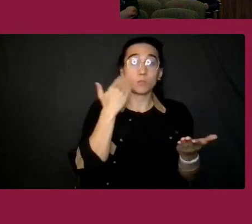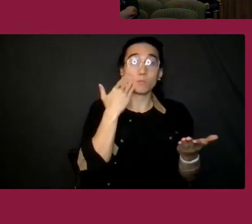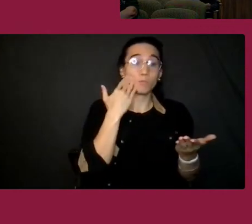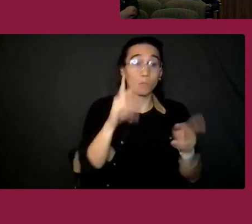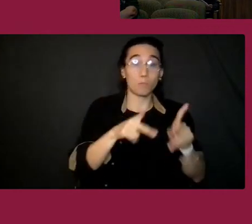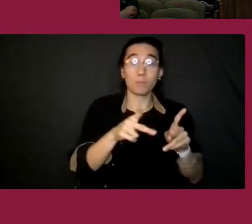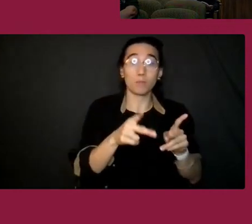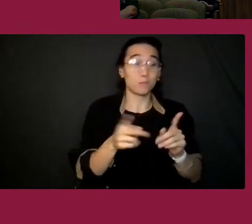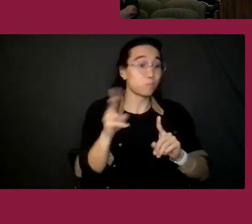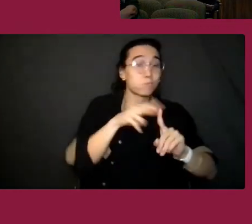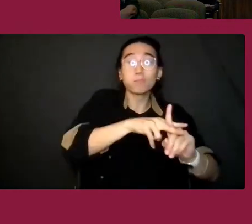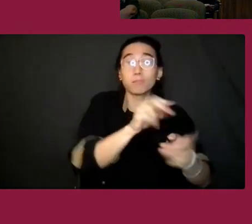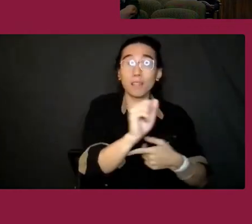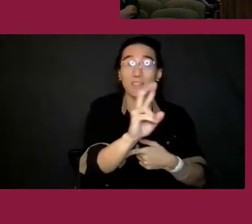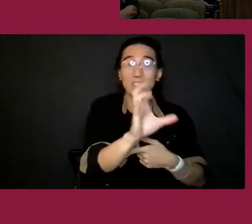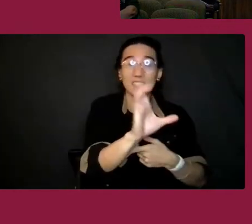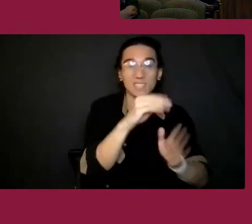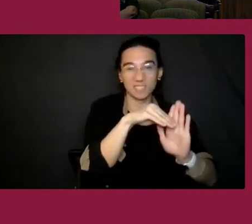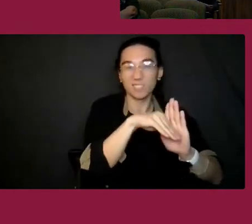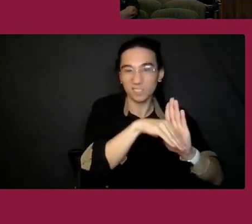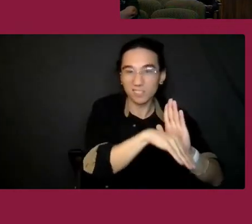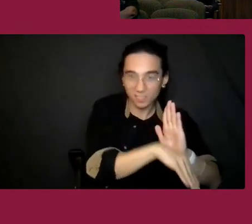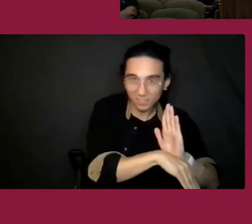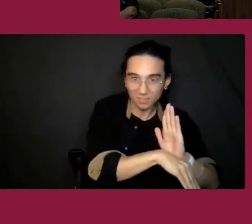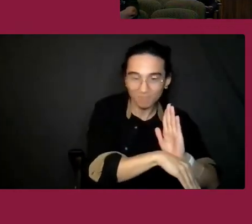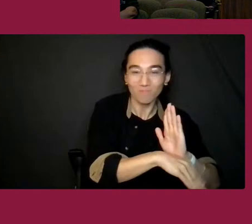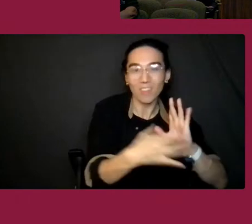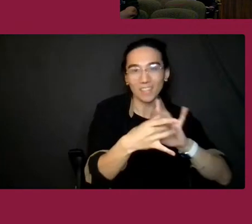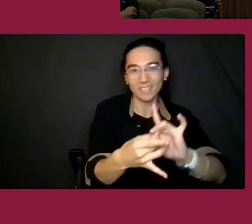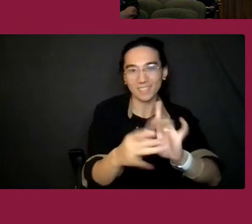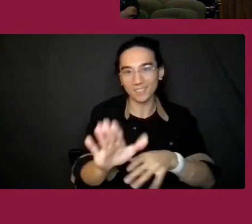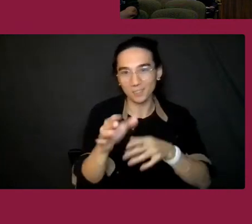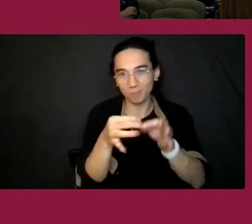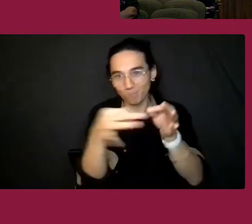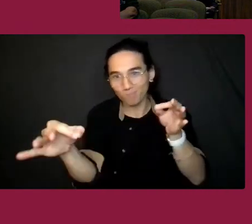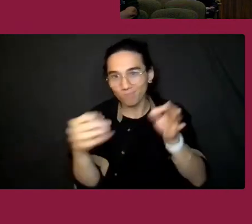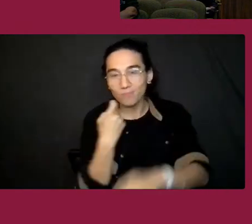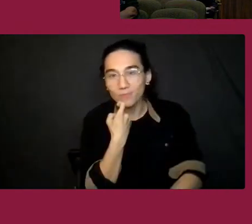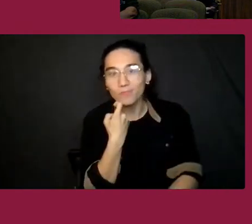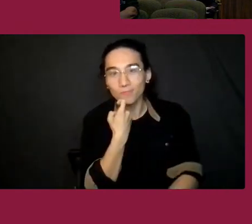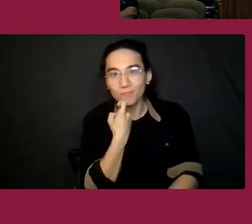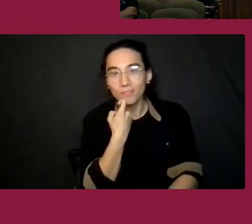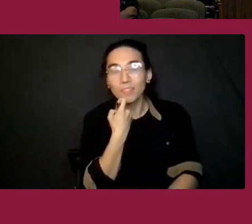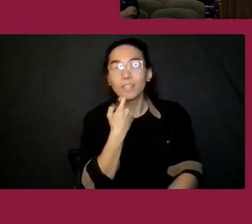is exactly what you're talking about. But that's for that ages 18 to